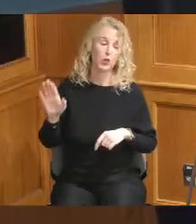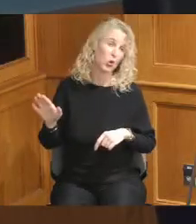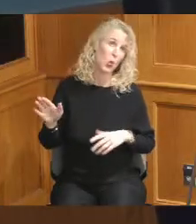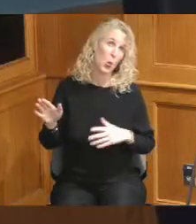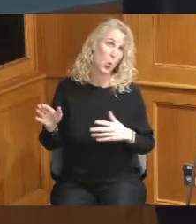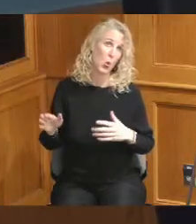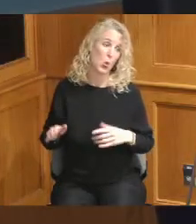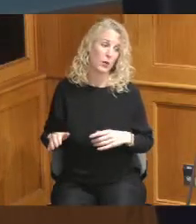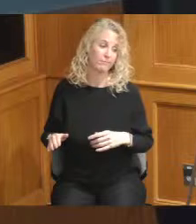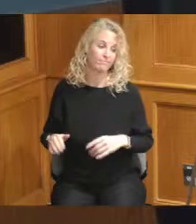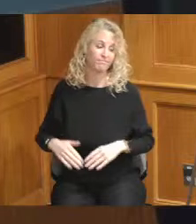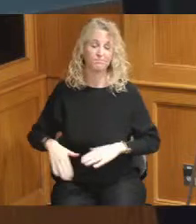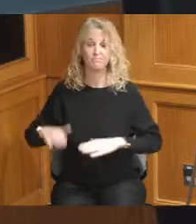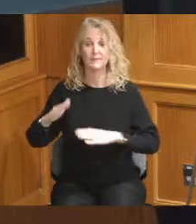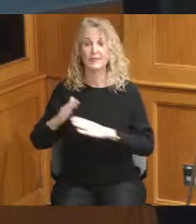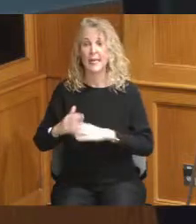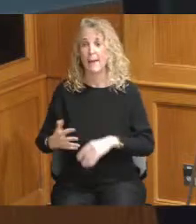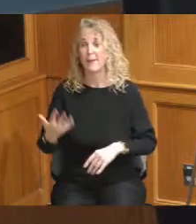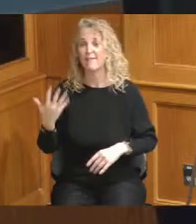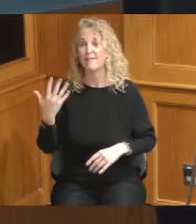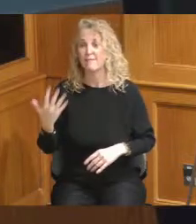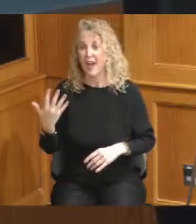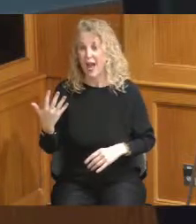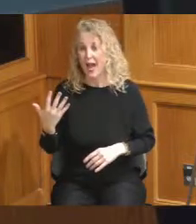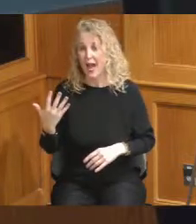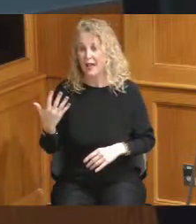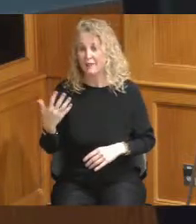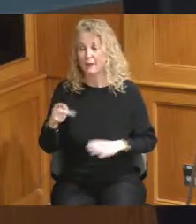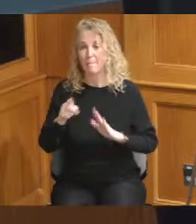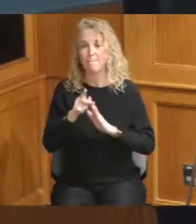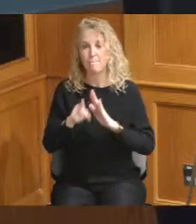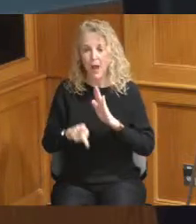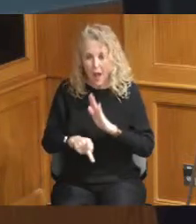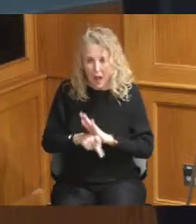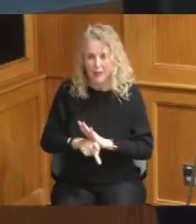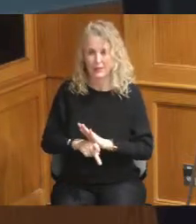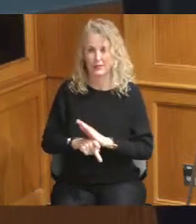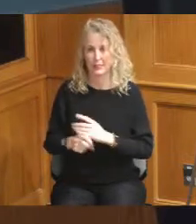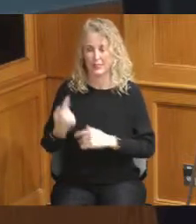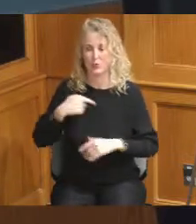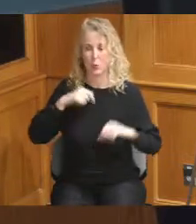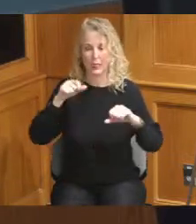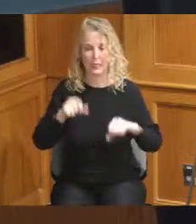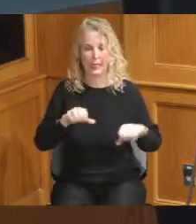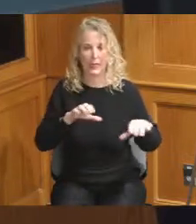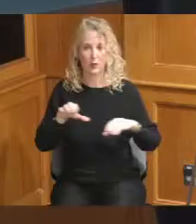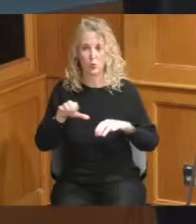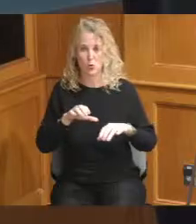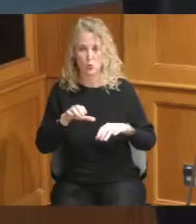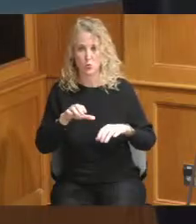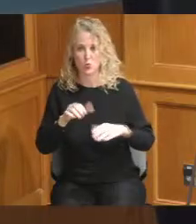bullet points as to what strategies policy makers could employ to be part of the solution by way of